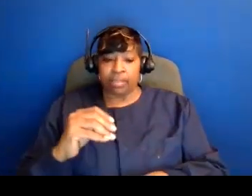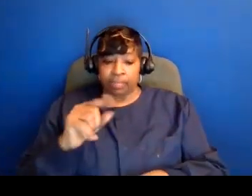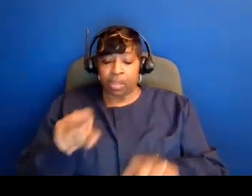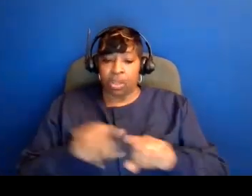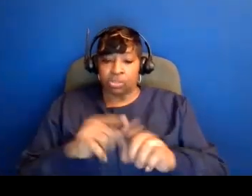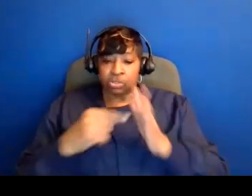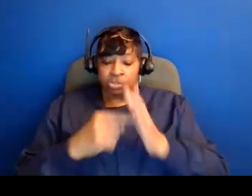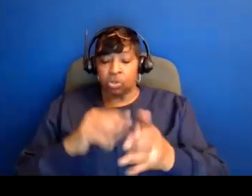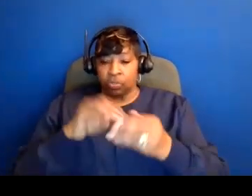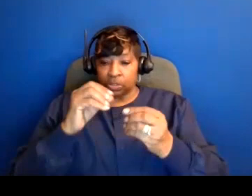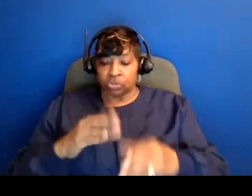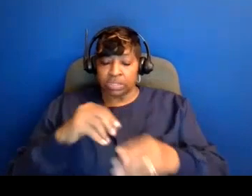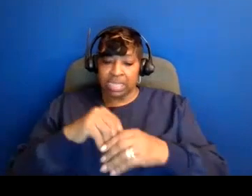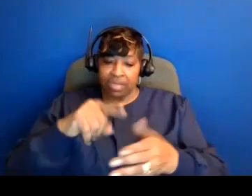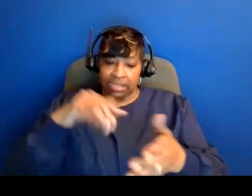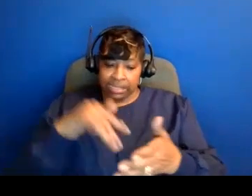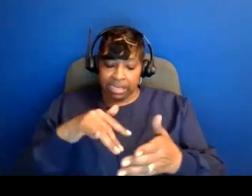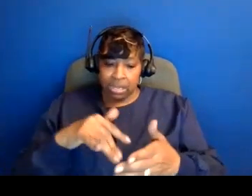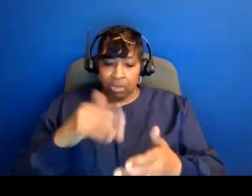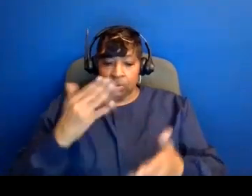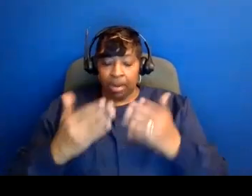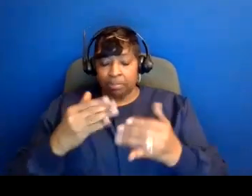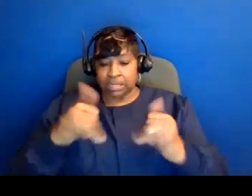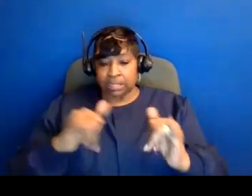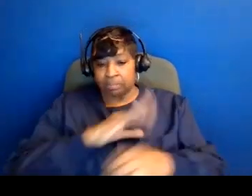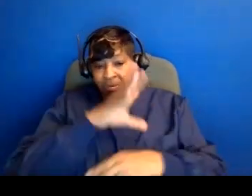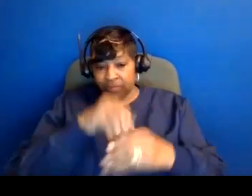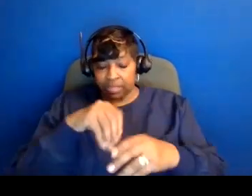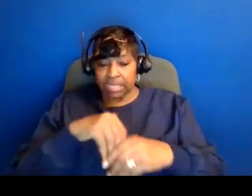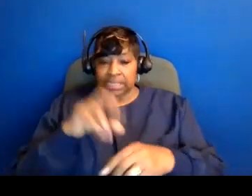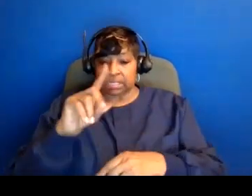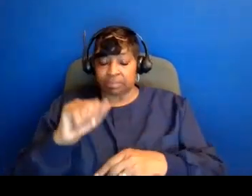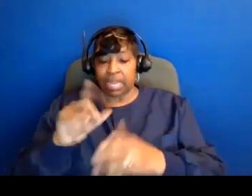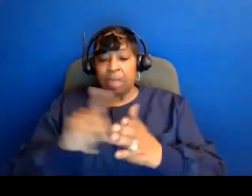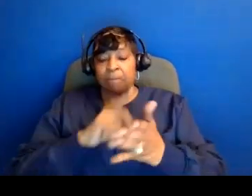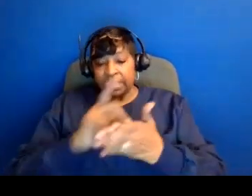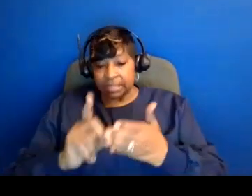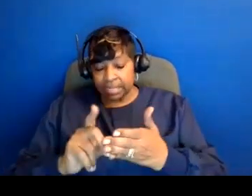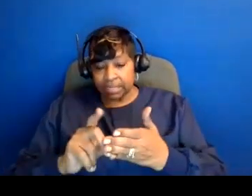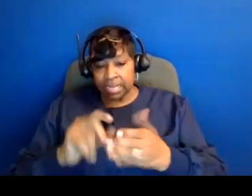lauravanpuymbrouck: However, their implicit disability attitudes did not change significantly throughout the same period.